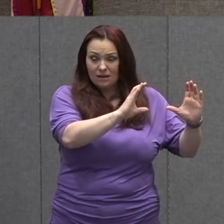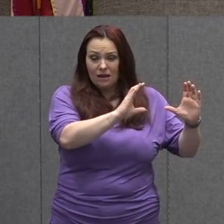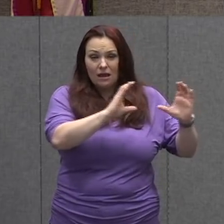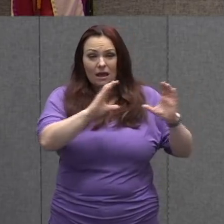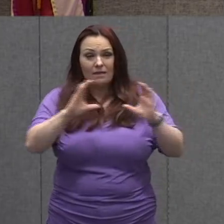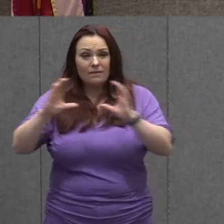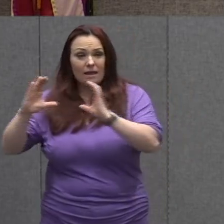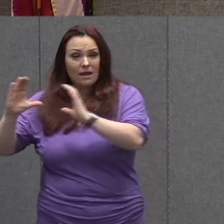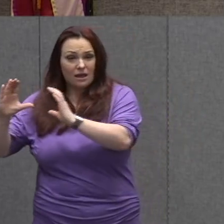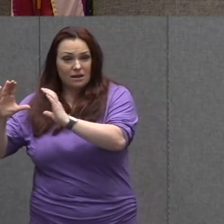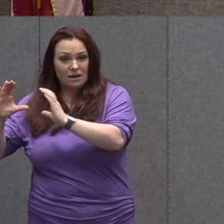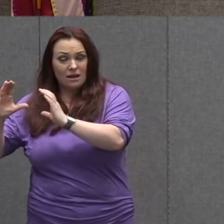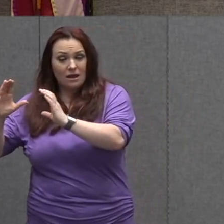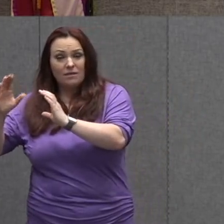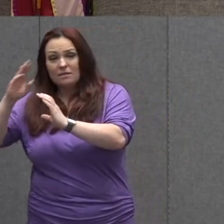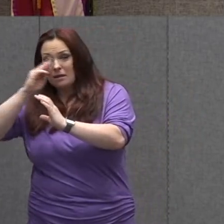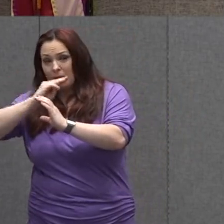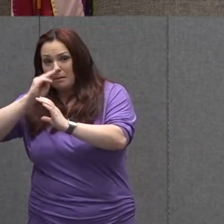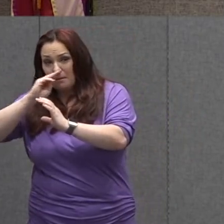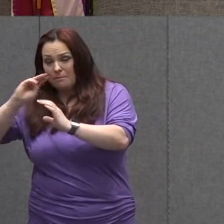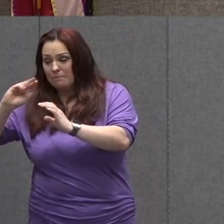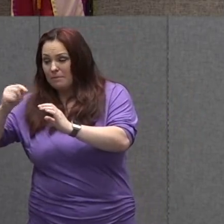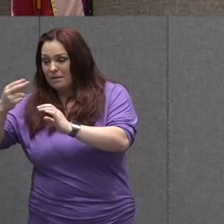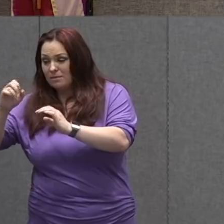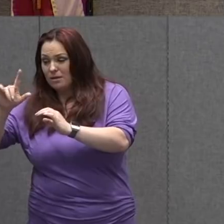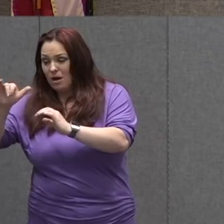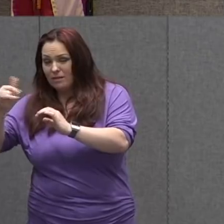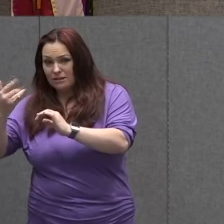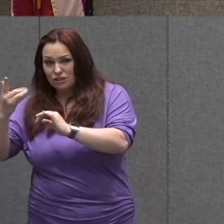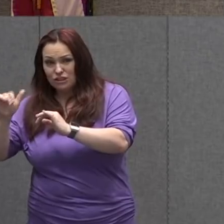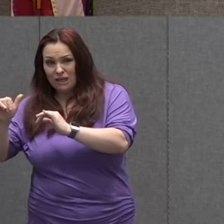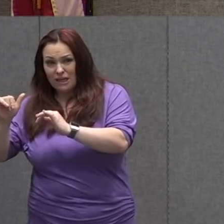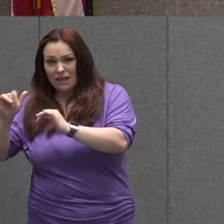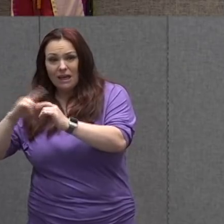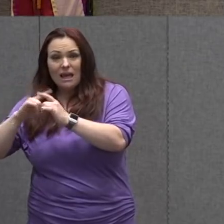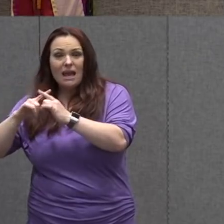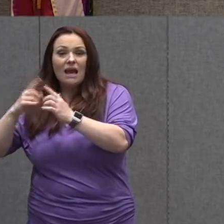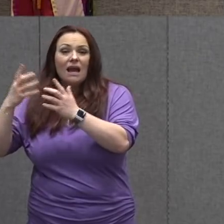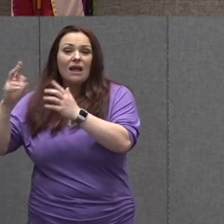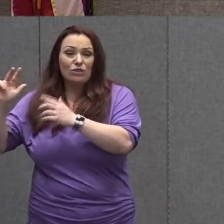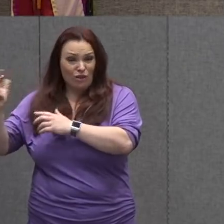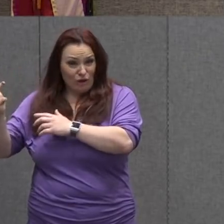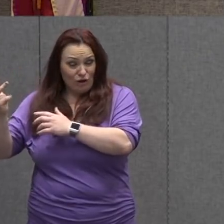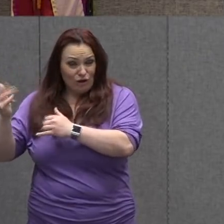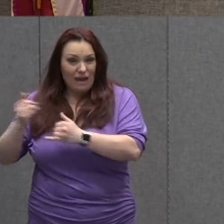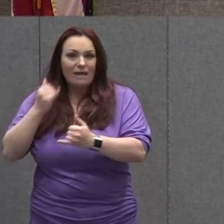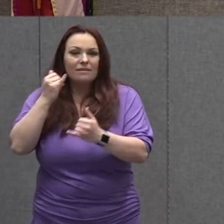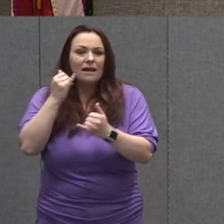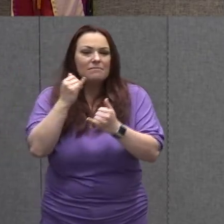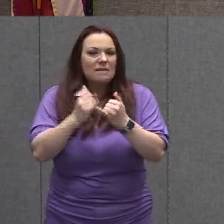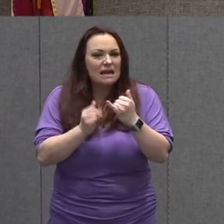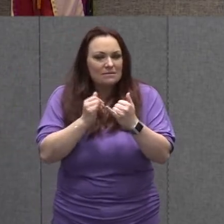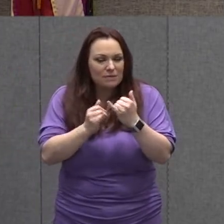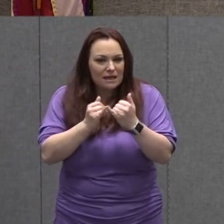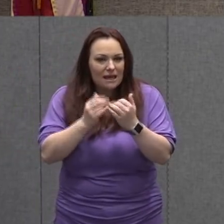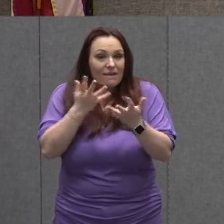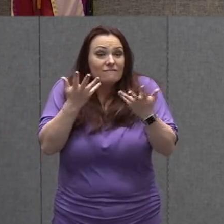as my third paragraph. And then finish with some information about something that I could do with my family